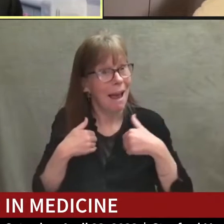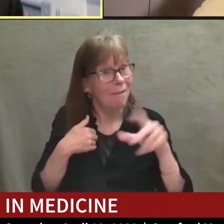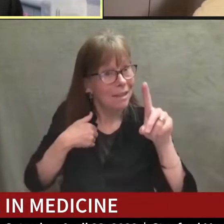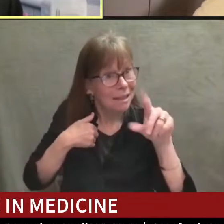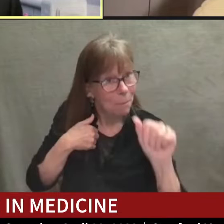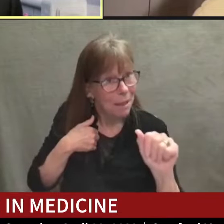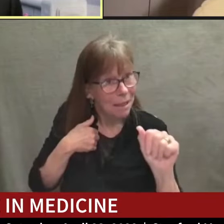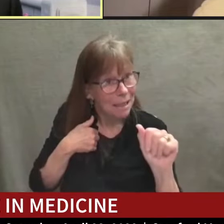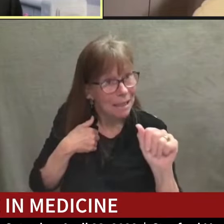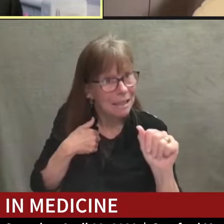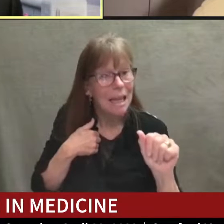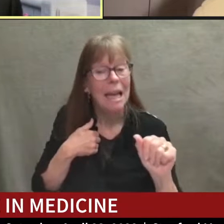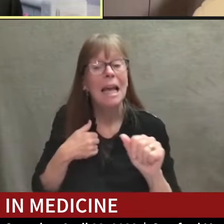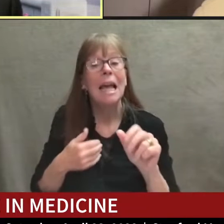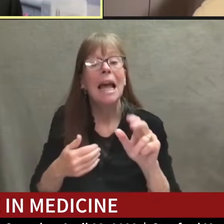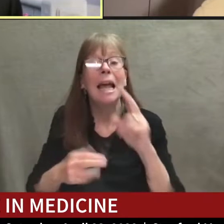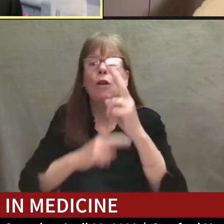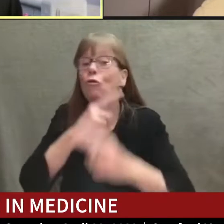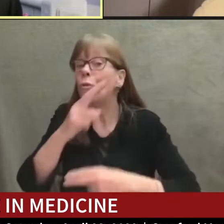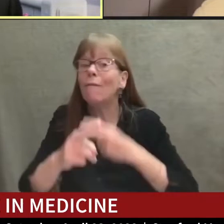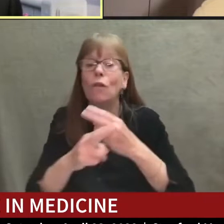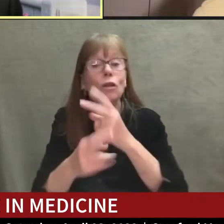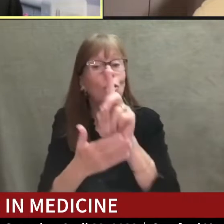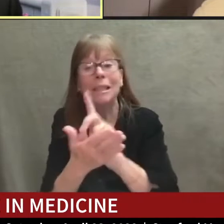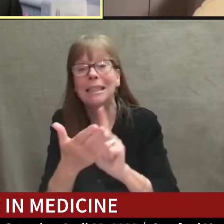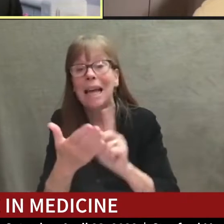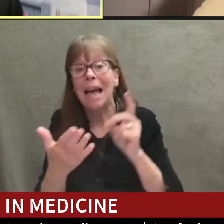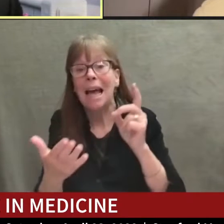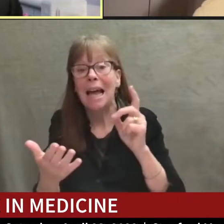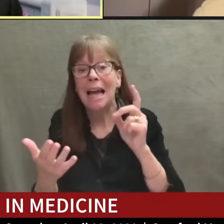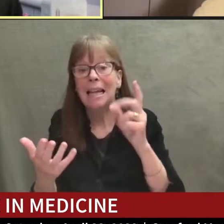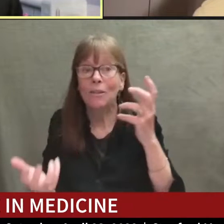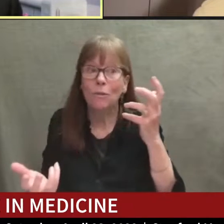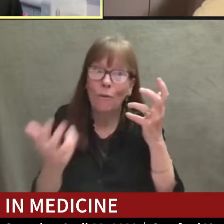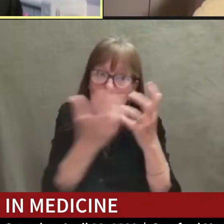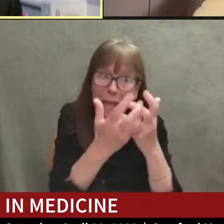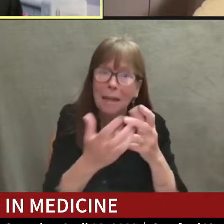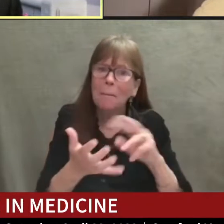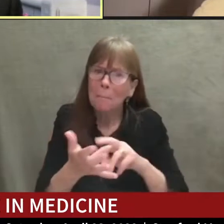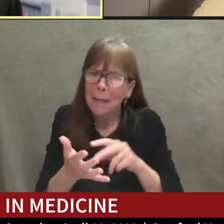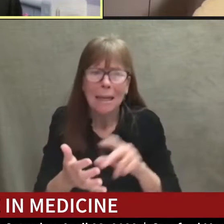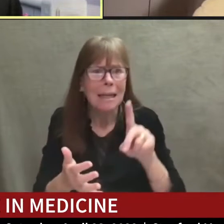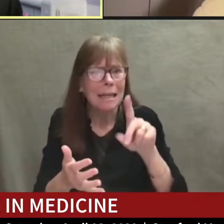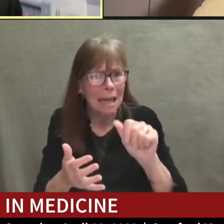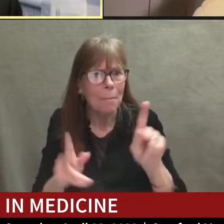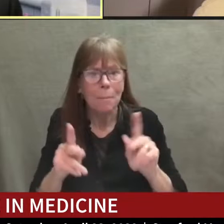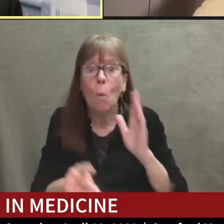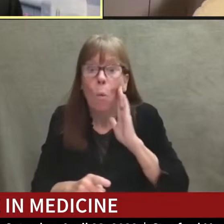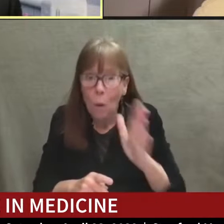design, expecting that disabled people are going to be there and that they are valued and that they